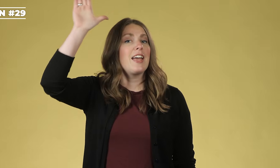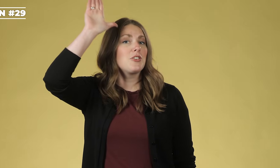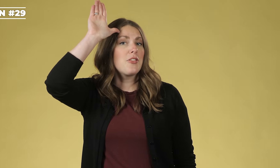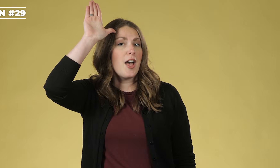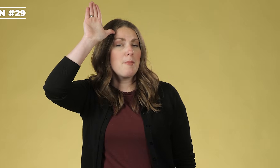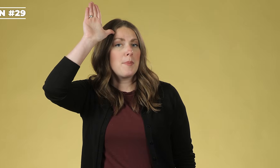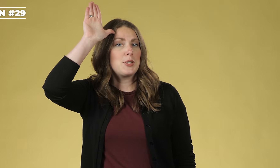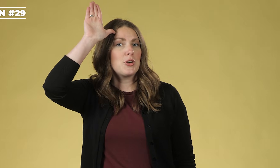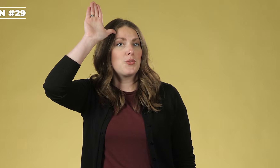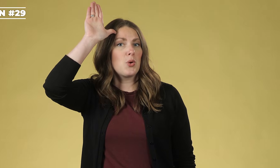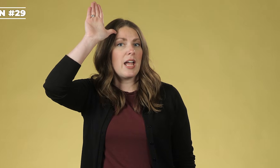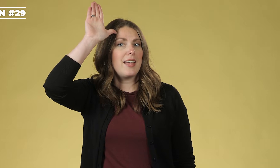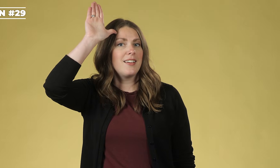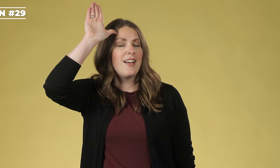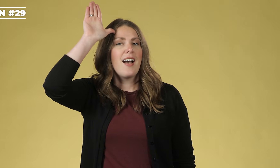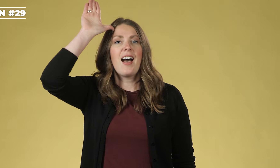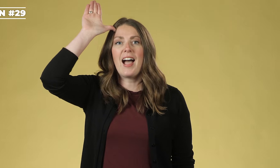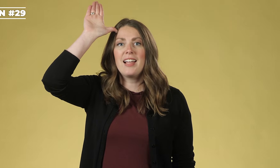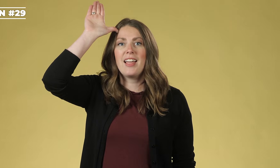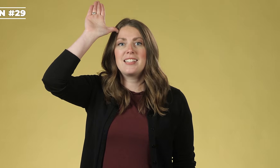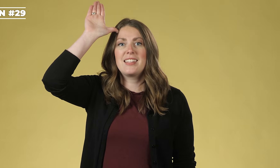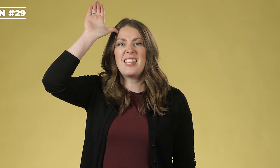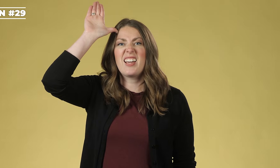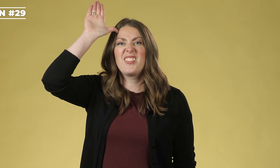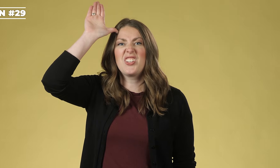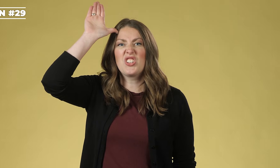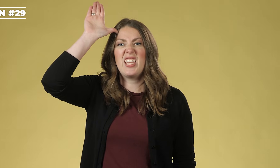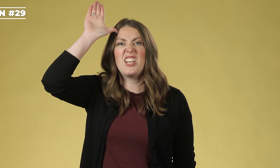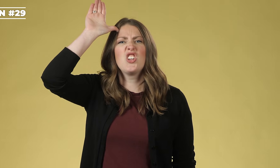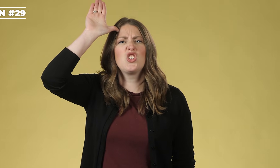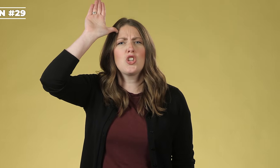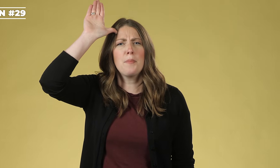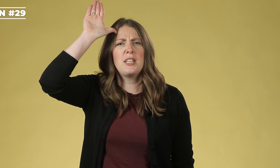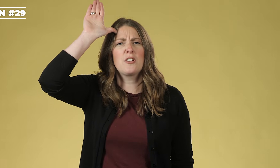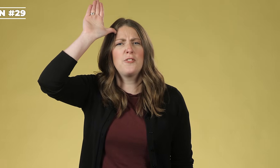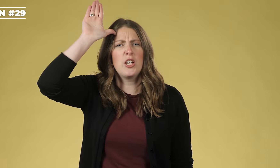and your thumb up to your forehead. I like to think of a little kid stomping their foot.